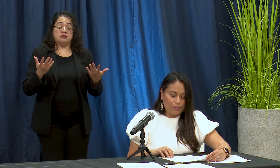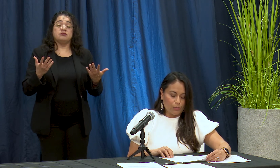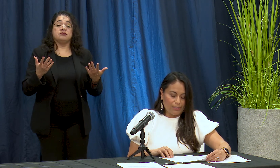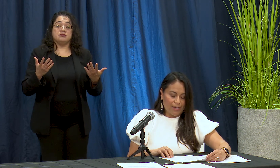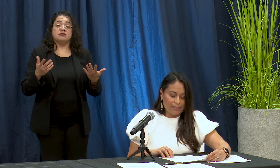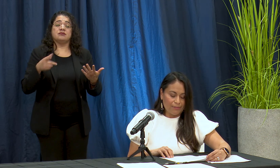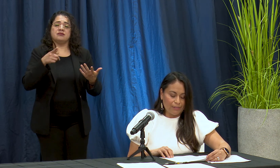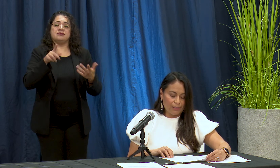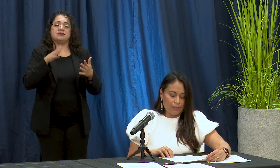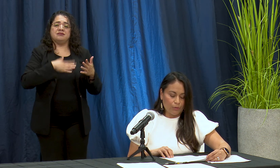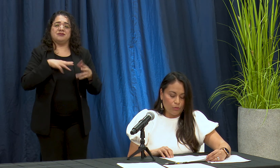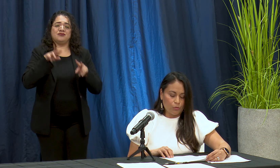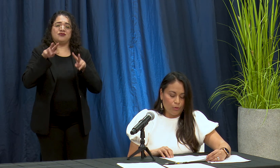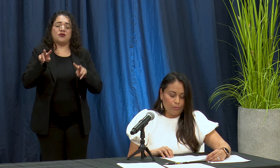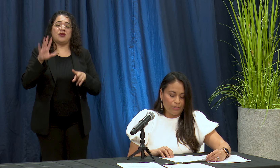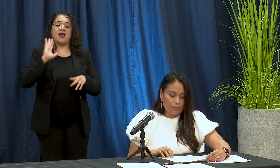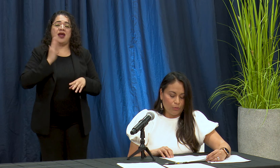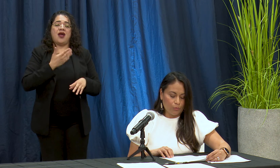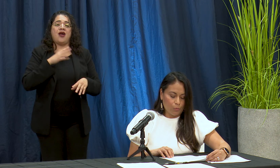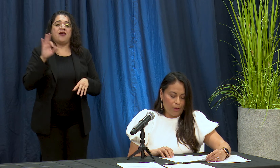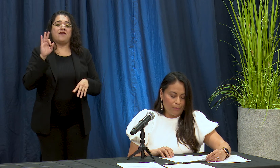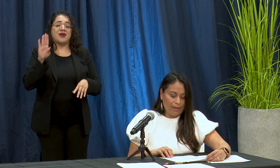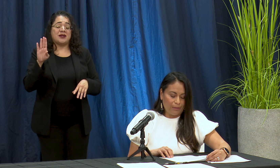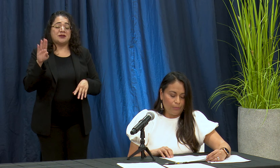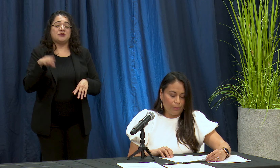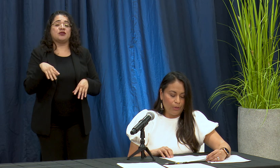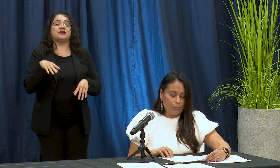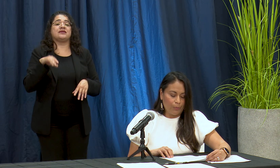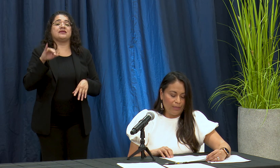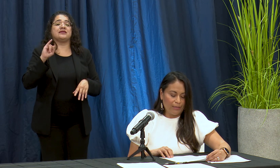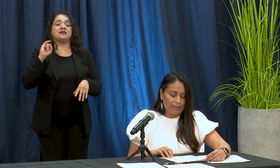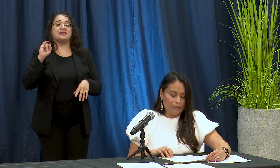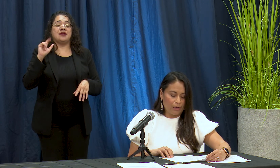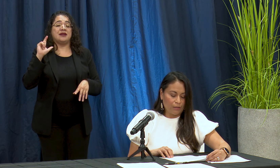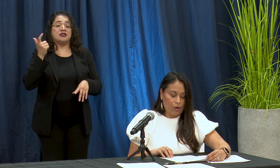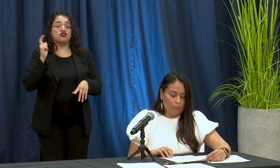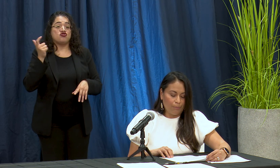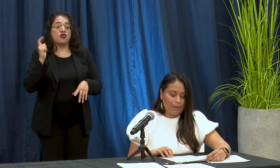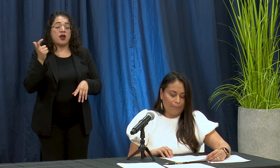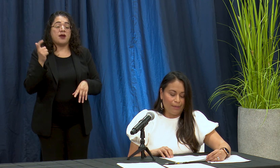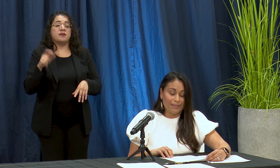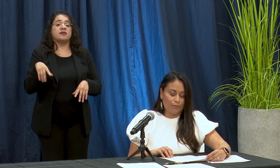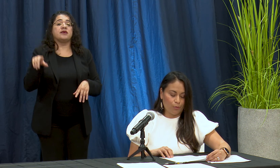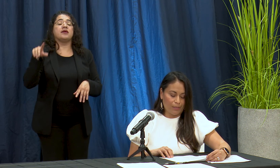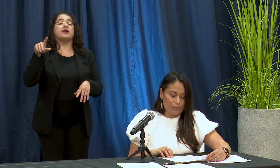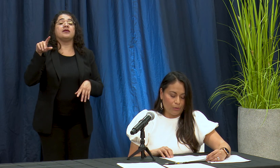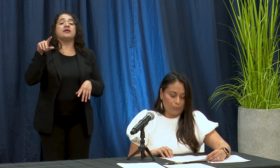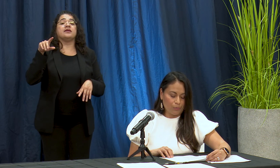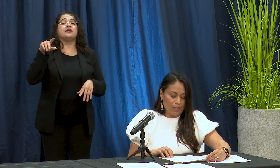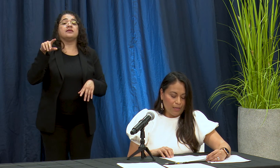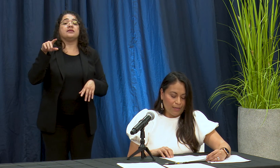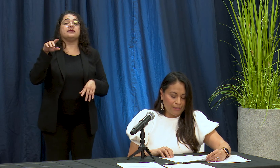sociales visita nuestro nuevo cito web in pov.com para mas informacion gracias